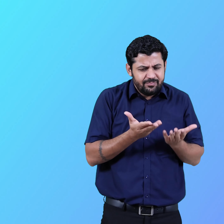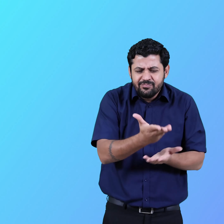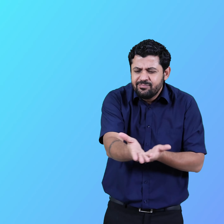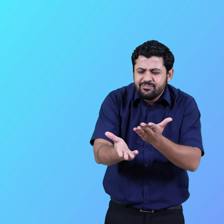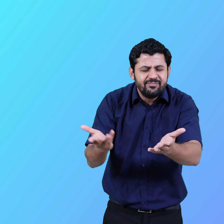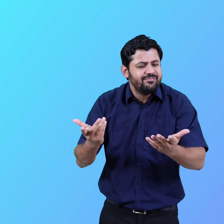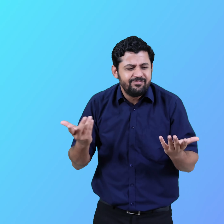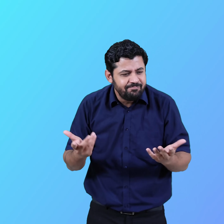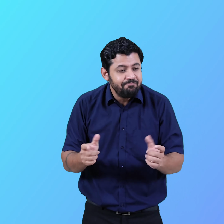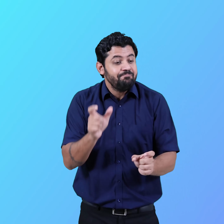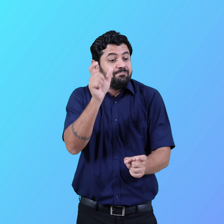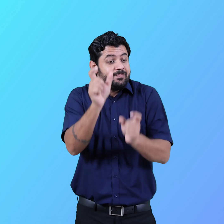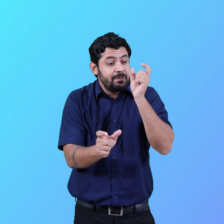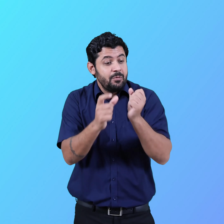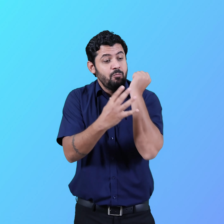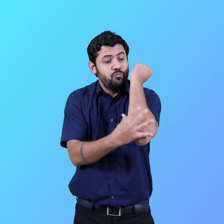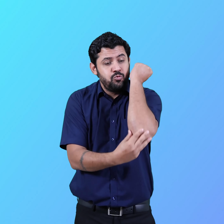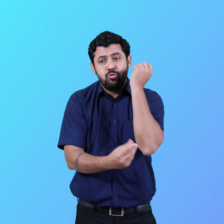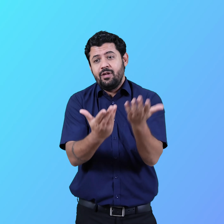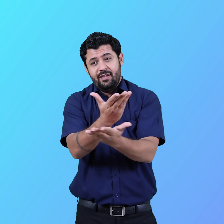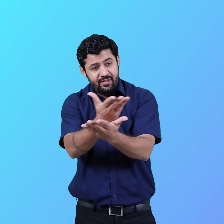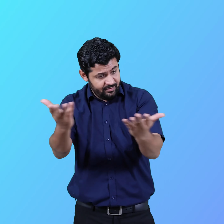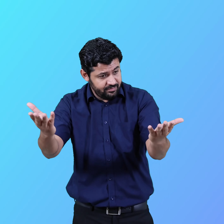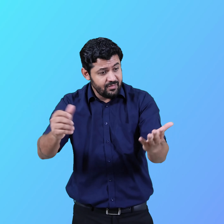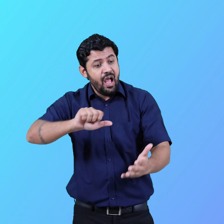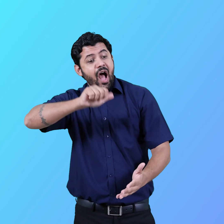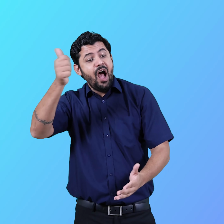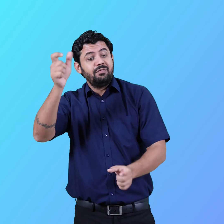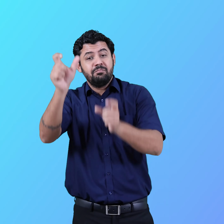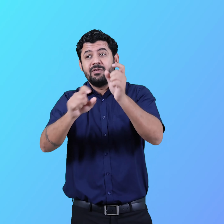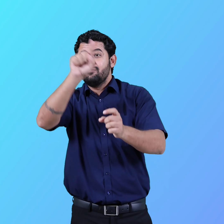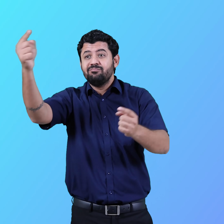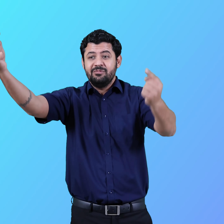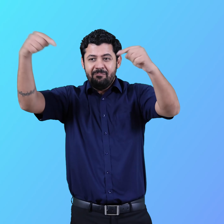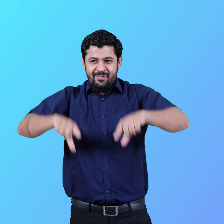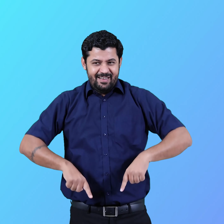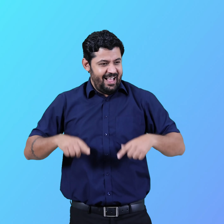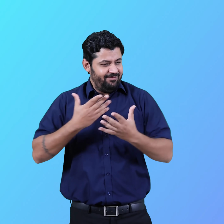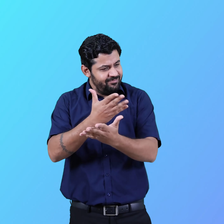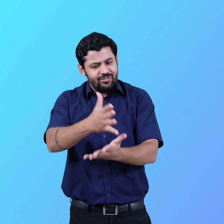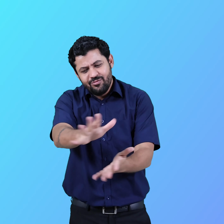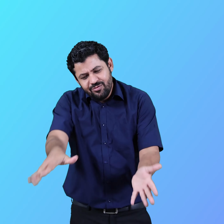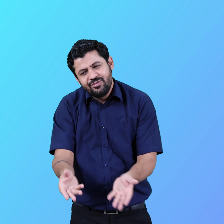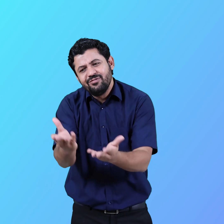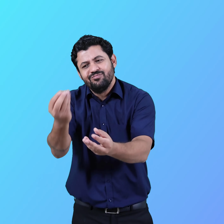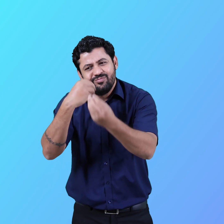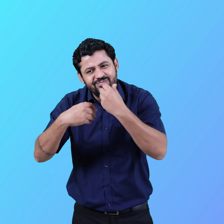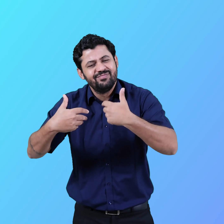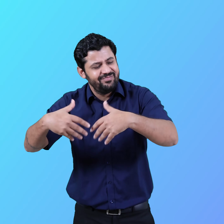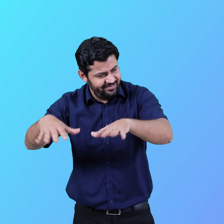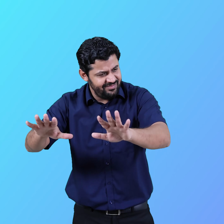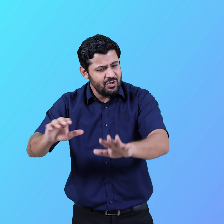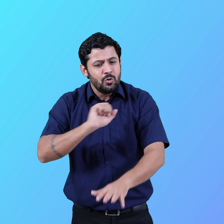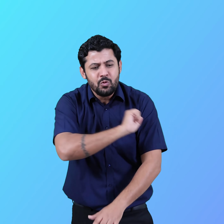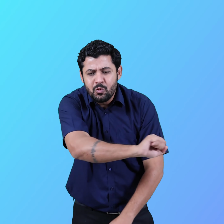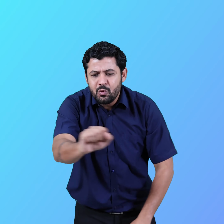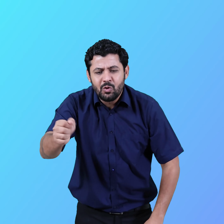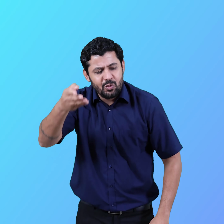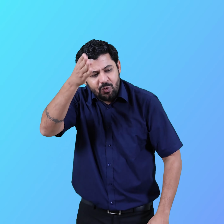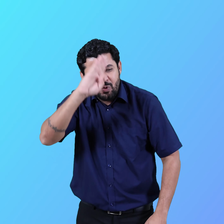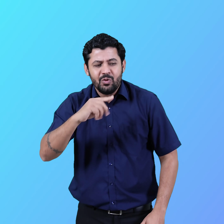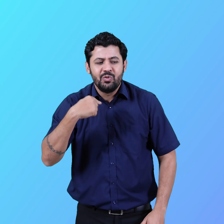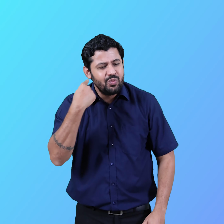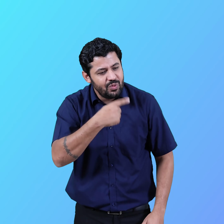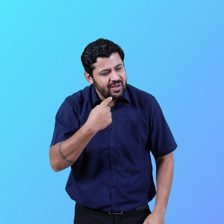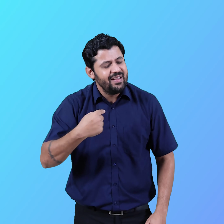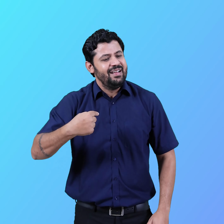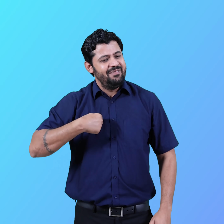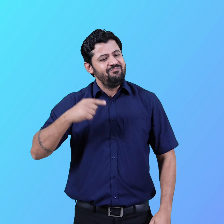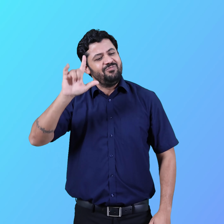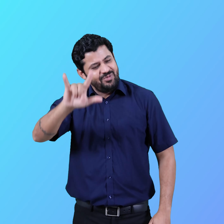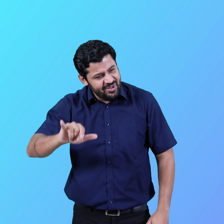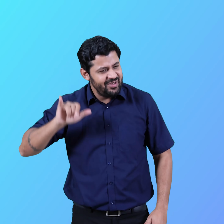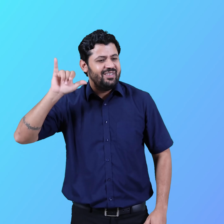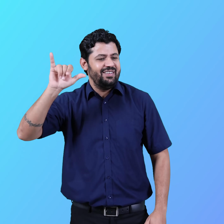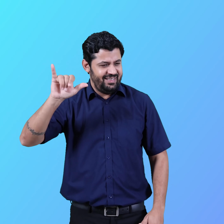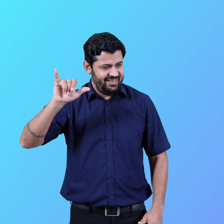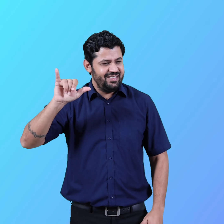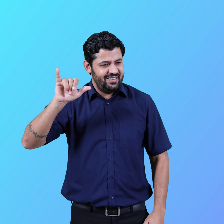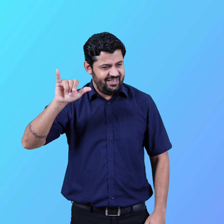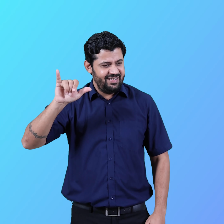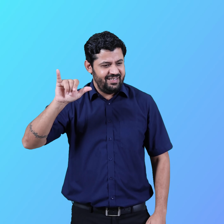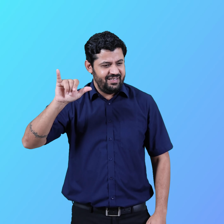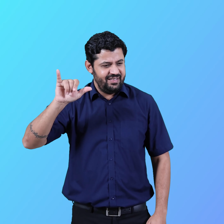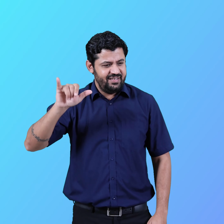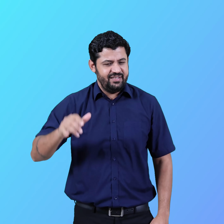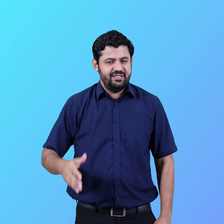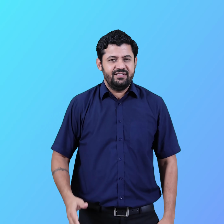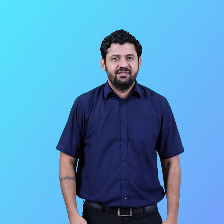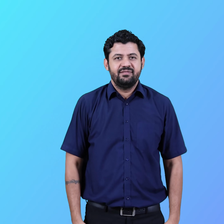Leave it for poor people and for immigrants. I am the LORD your God.”